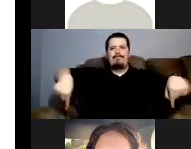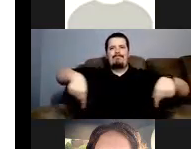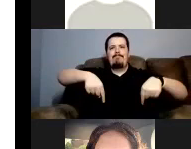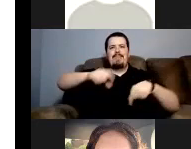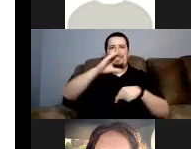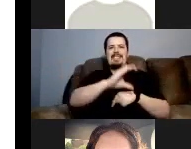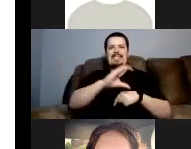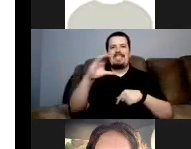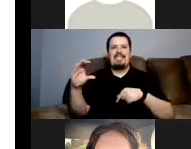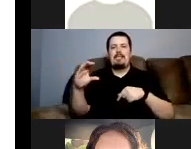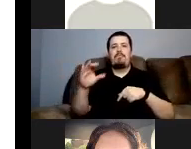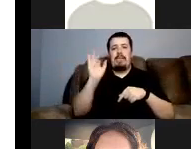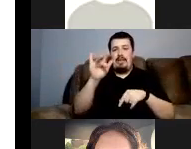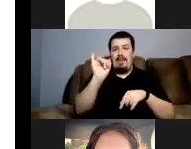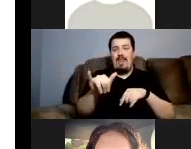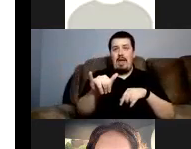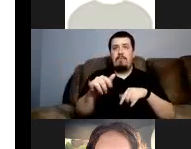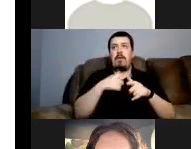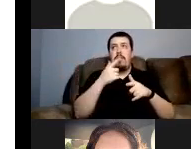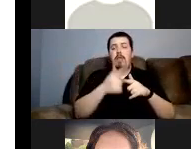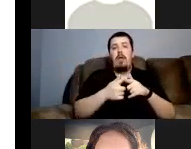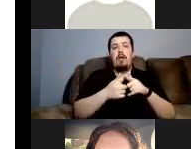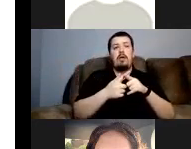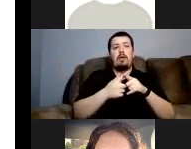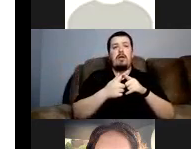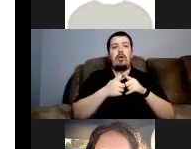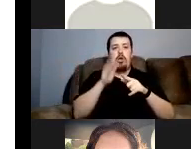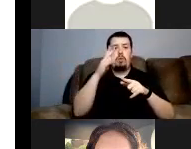you'll click on that CC button and you'll see a carrot so which